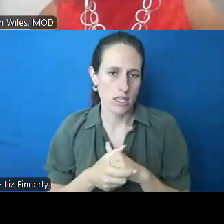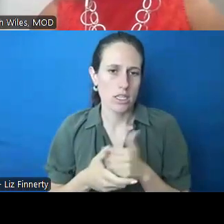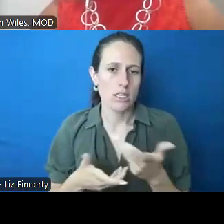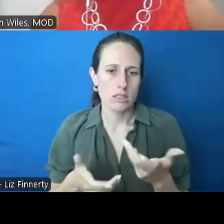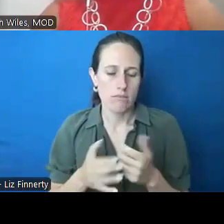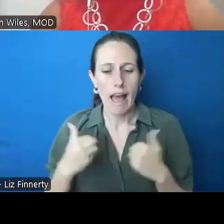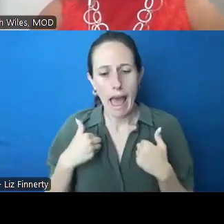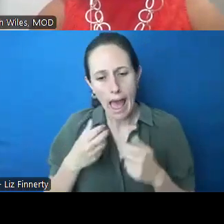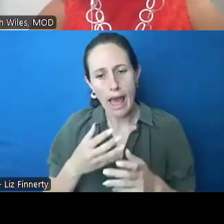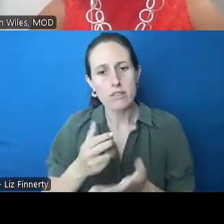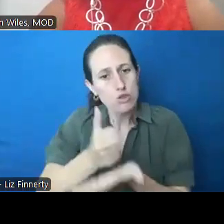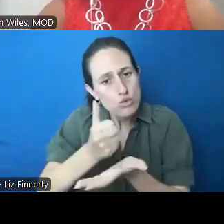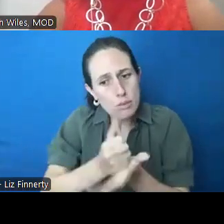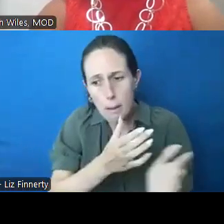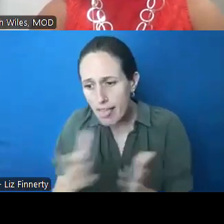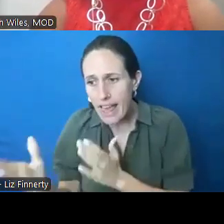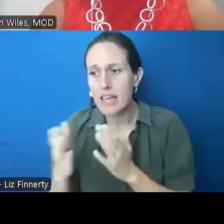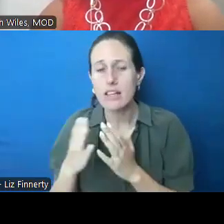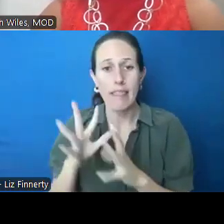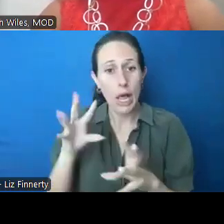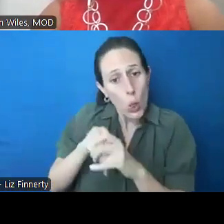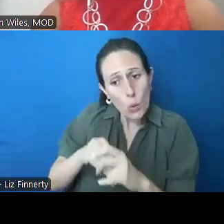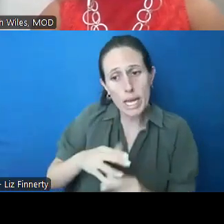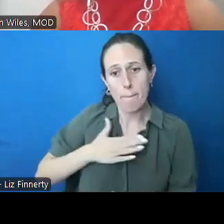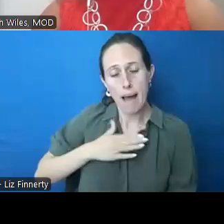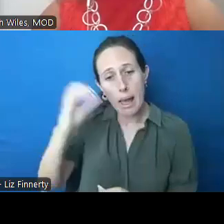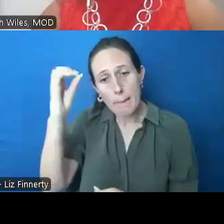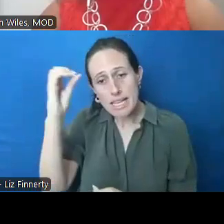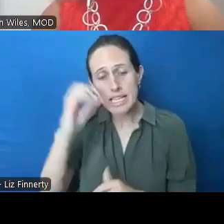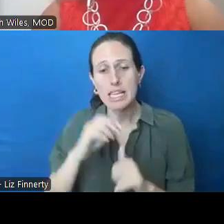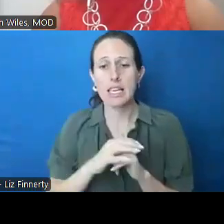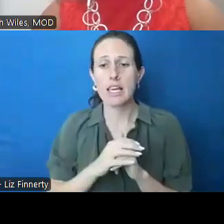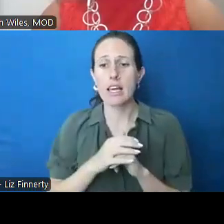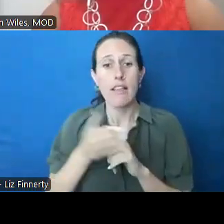treatment plan, I had a say in and introduced to all different